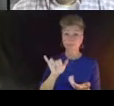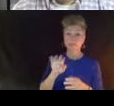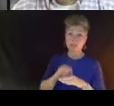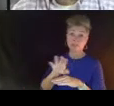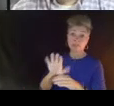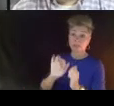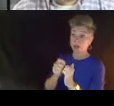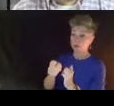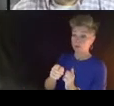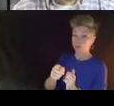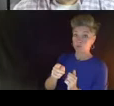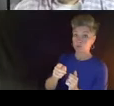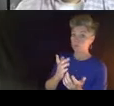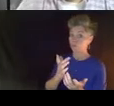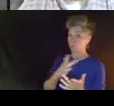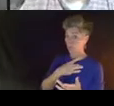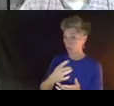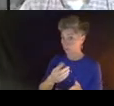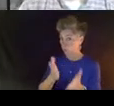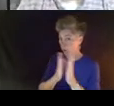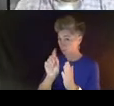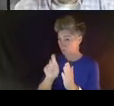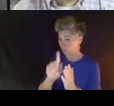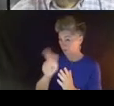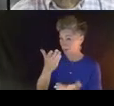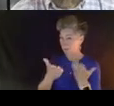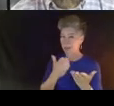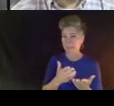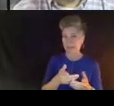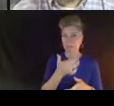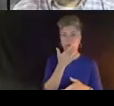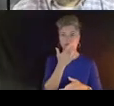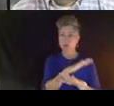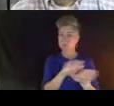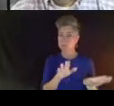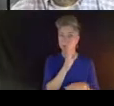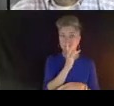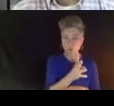to ask a question later, maybe by chat instead of by voice, please just keep that in mind.